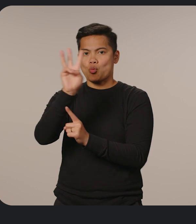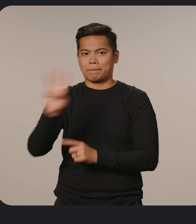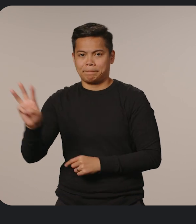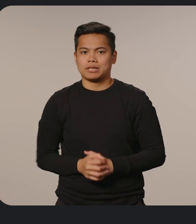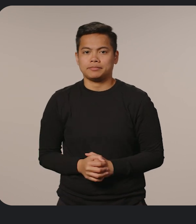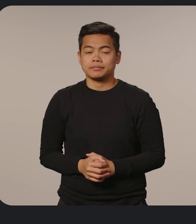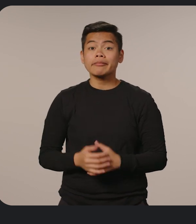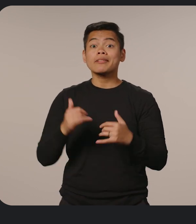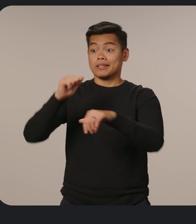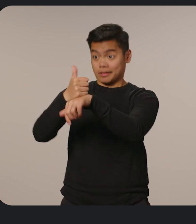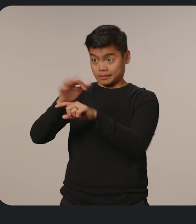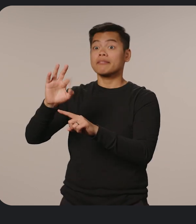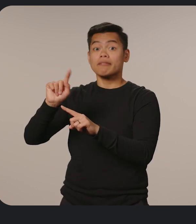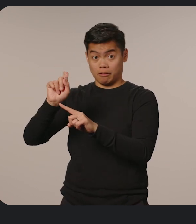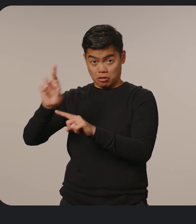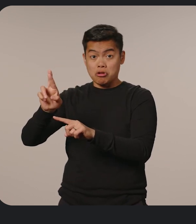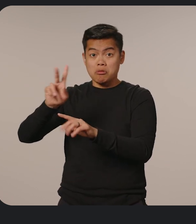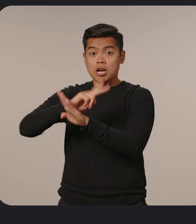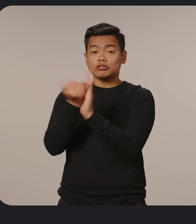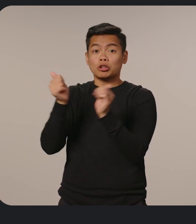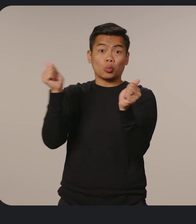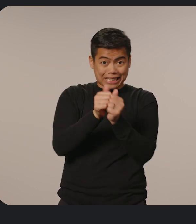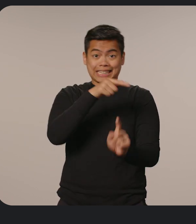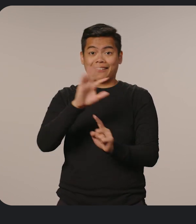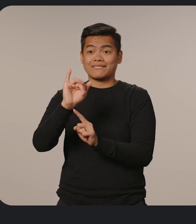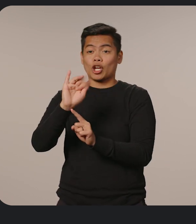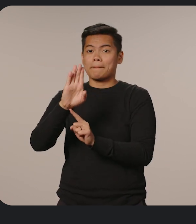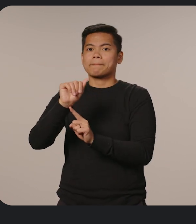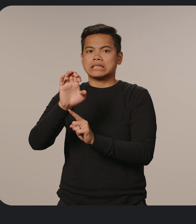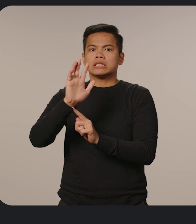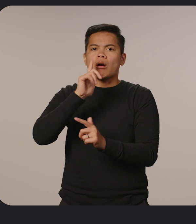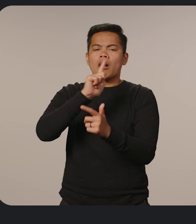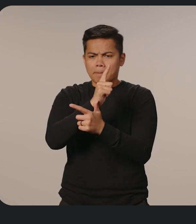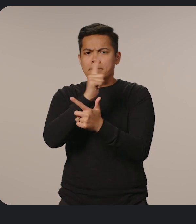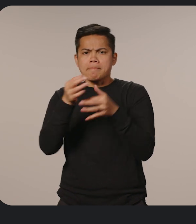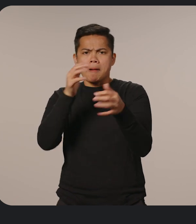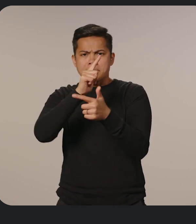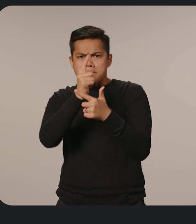now when setting up a flutter project with Firebase you'll find step-by-step